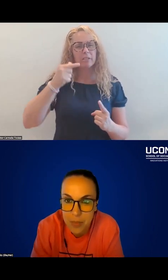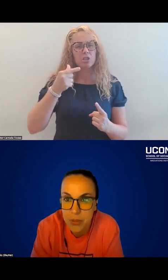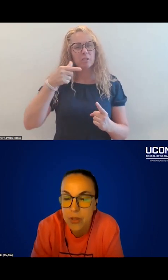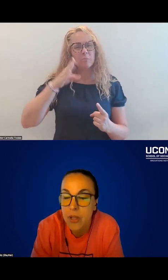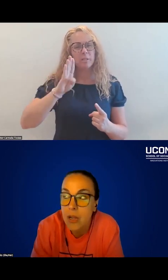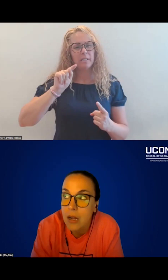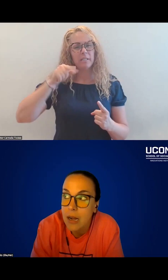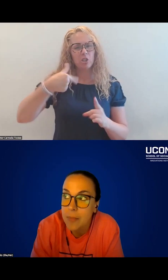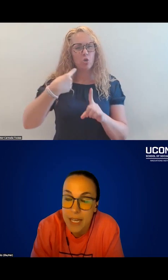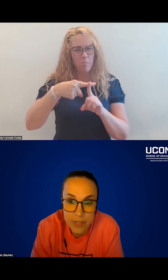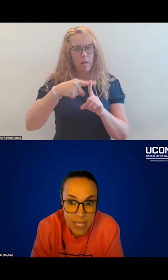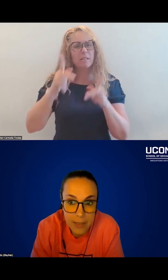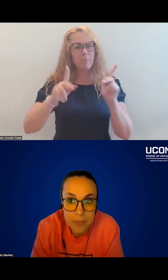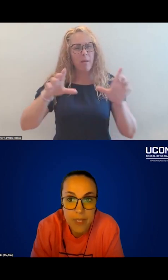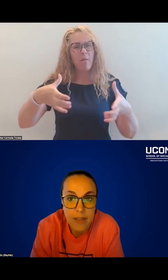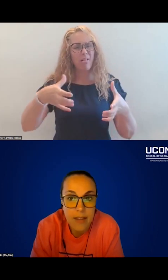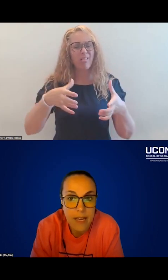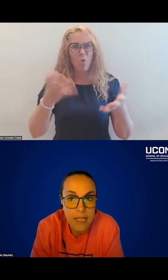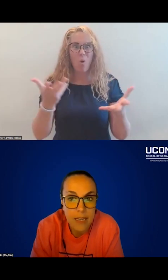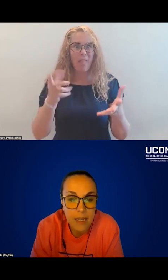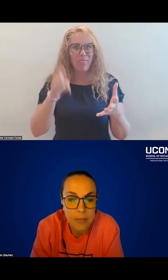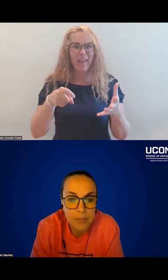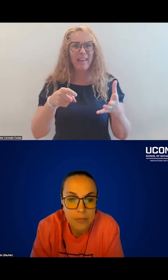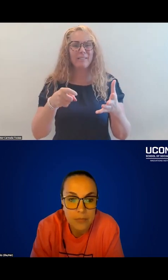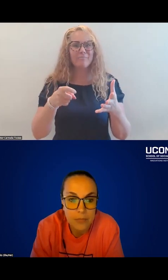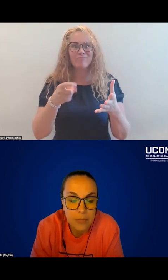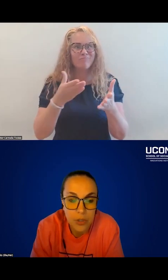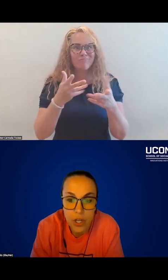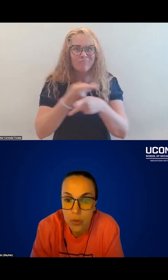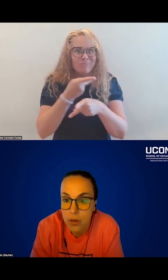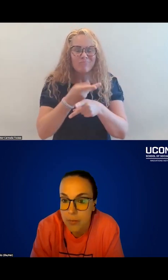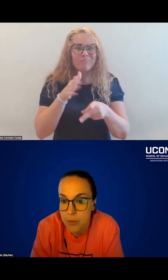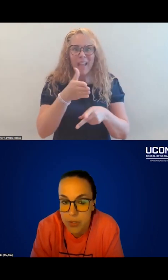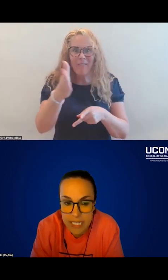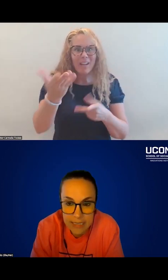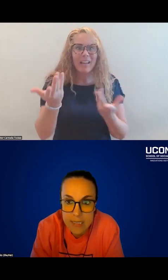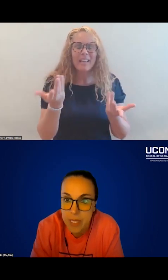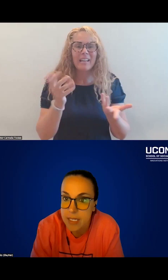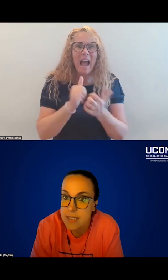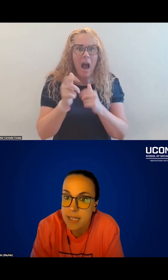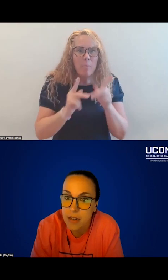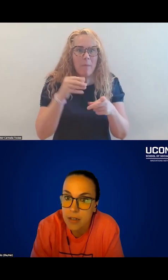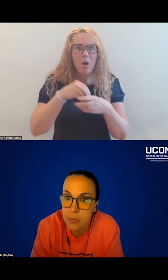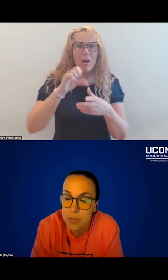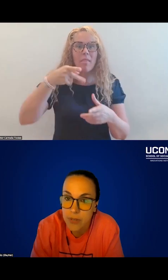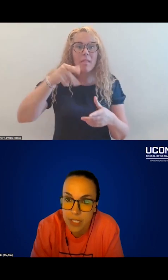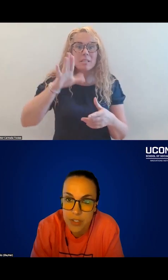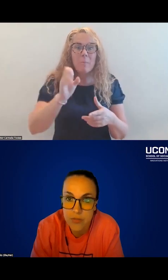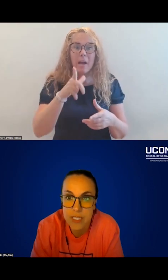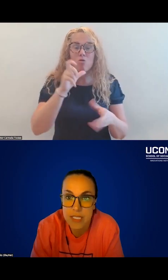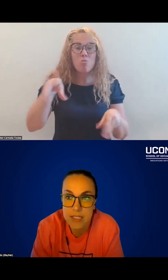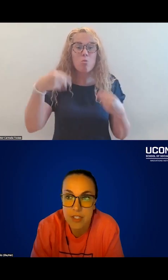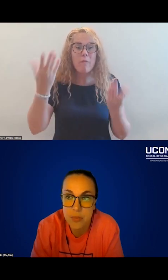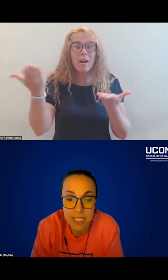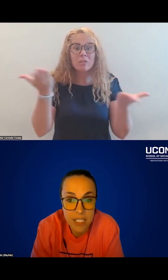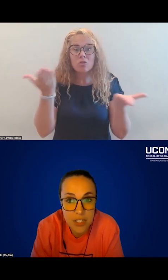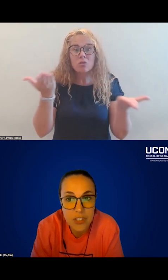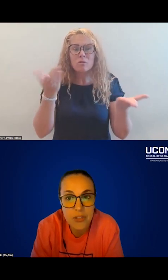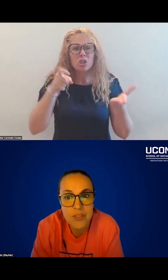PEOPLE NAVIGATE AND FOLKS IN THIS SPACE SHOULD PAY ATTENTION TO